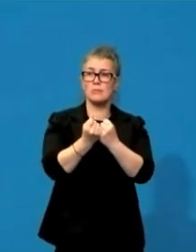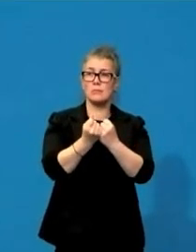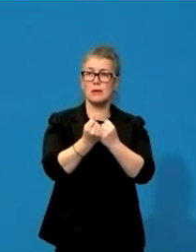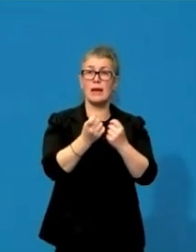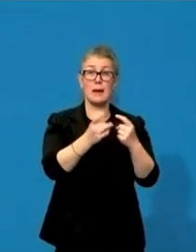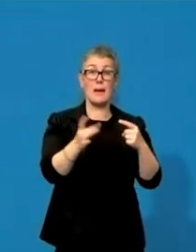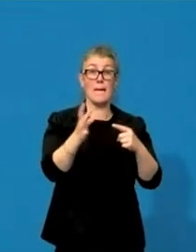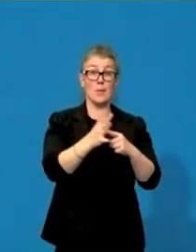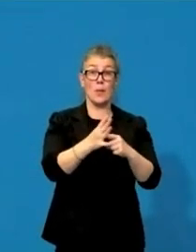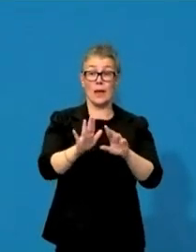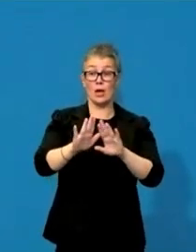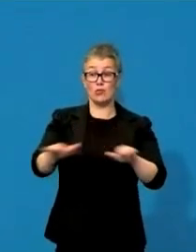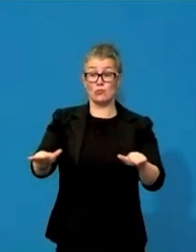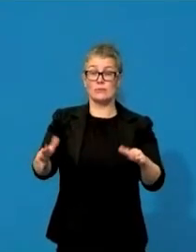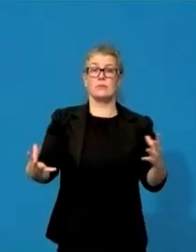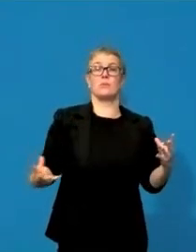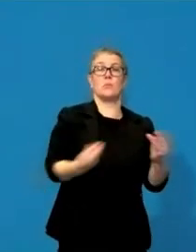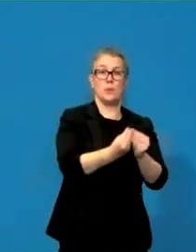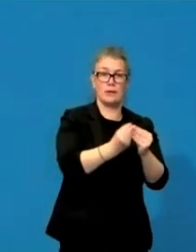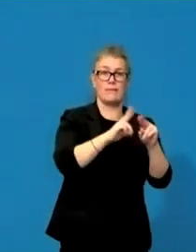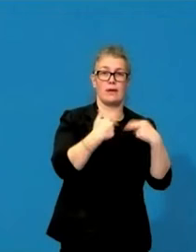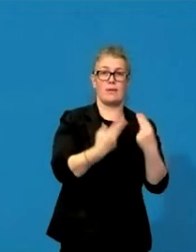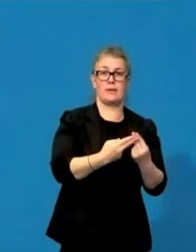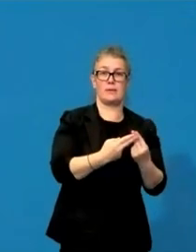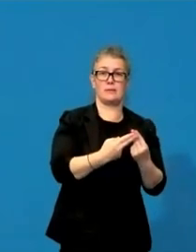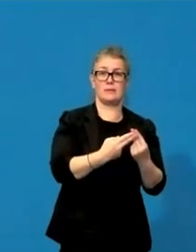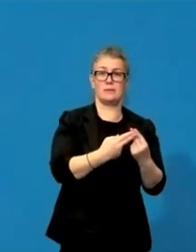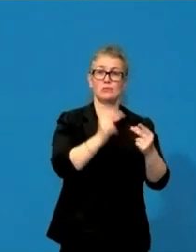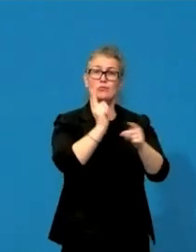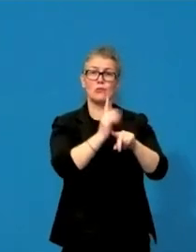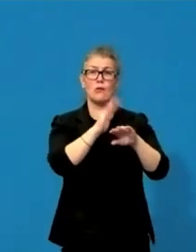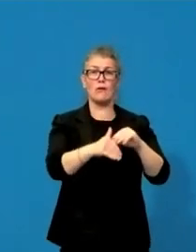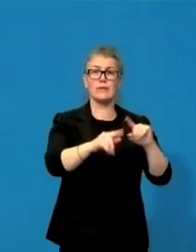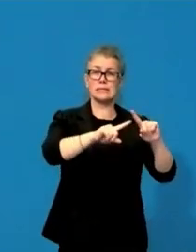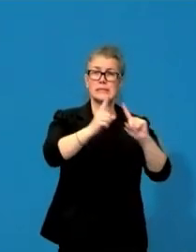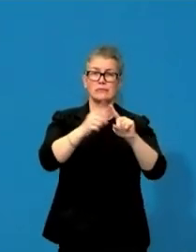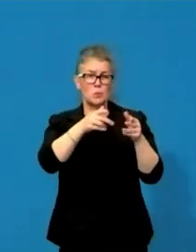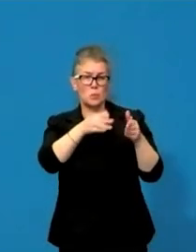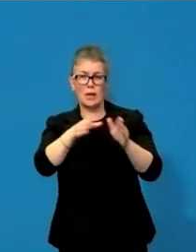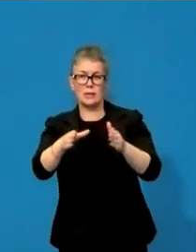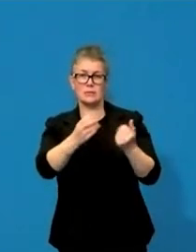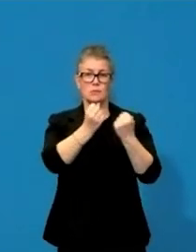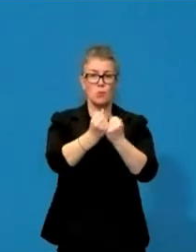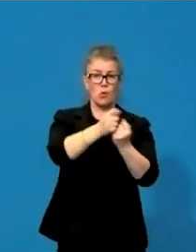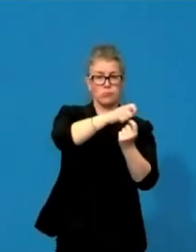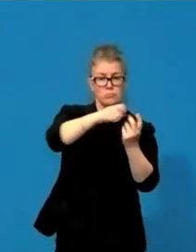families, and you've talked about some - the various parts of support that you have had and would have liked.